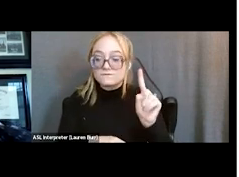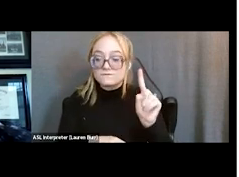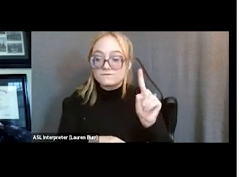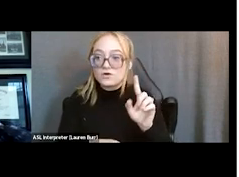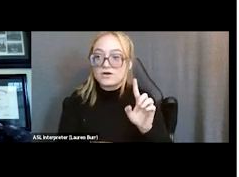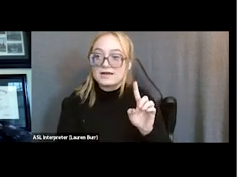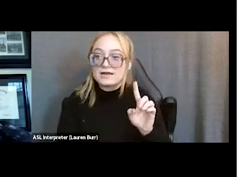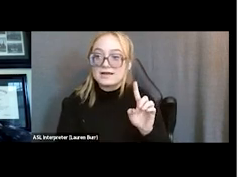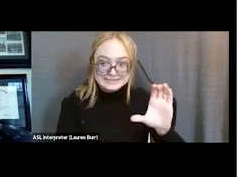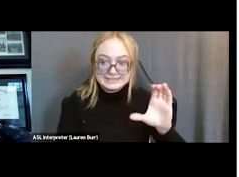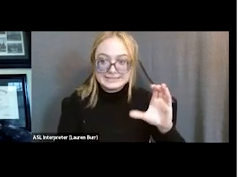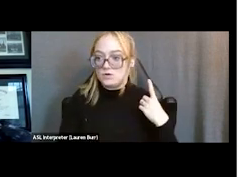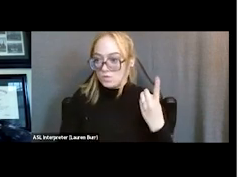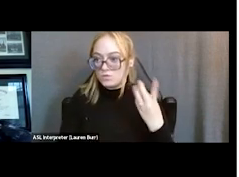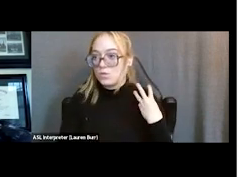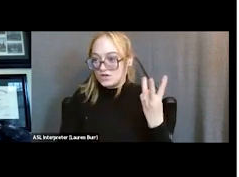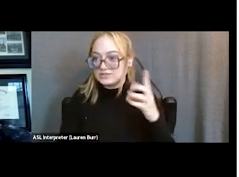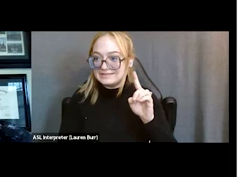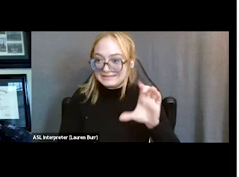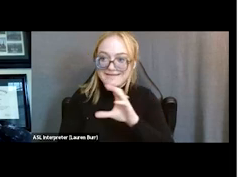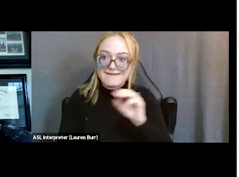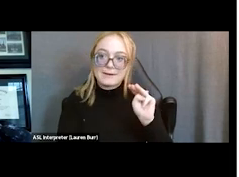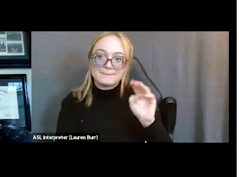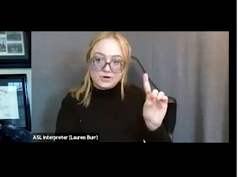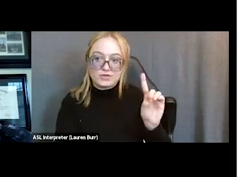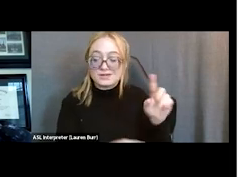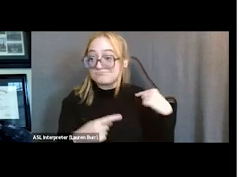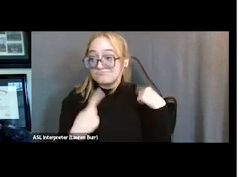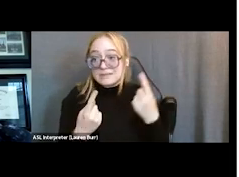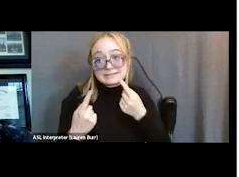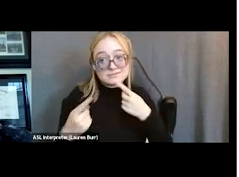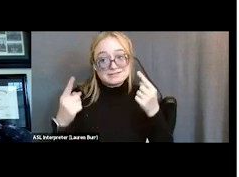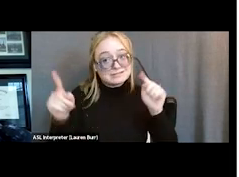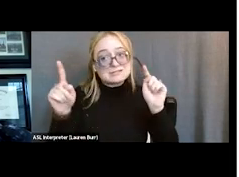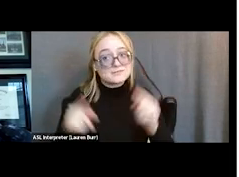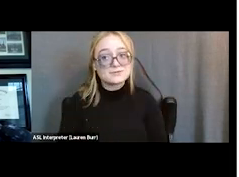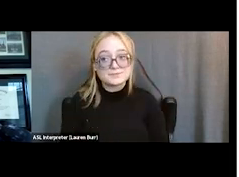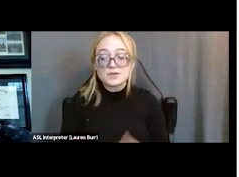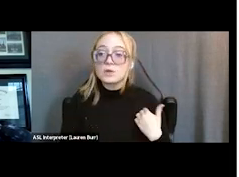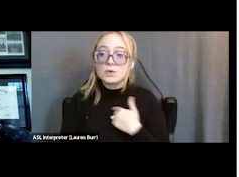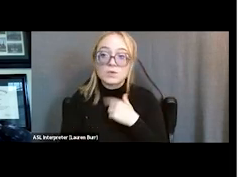and also Maryland and it's been very successful and we actually work well together.